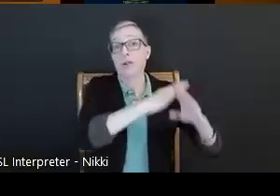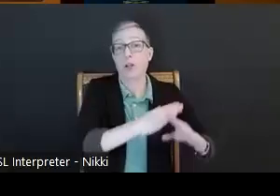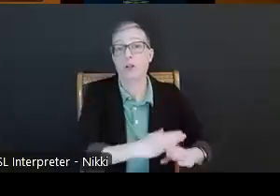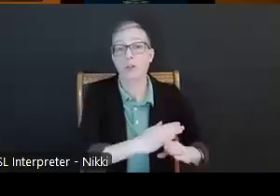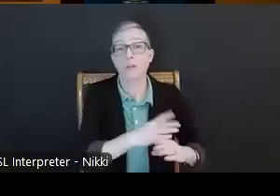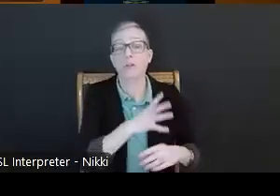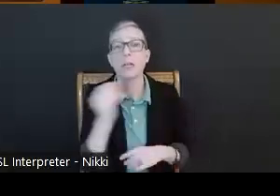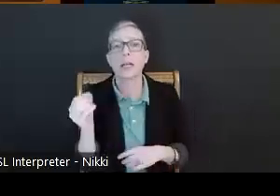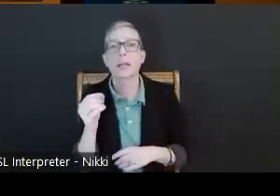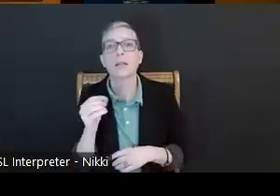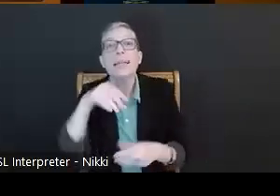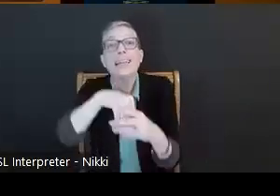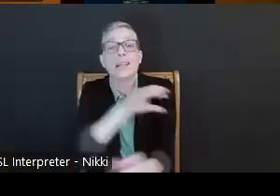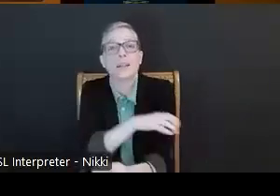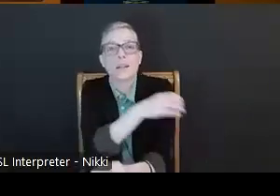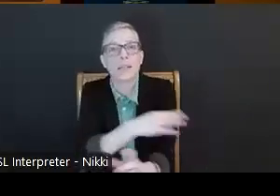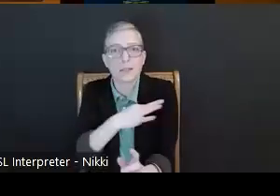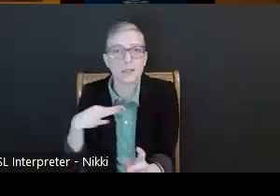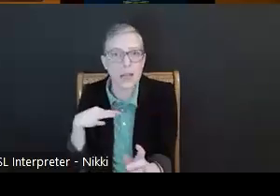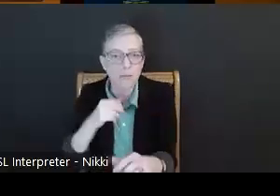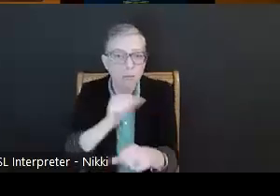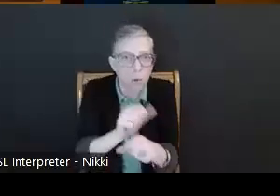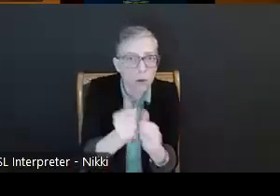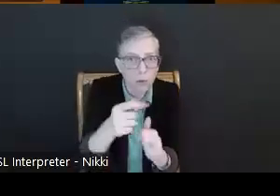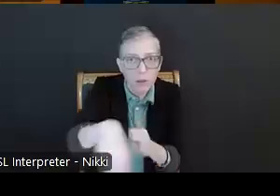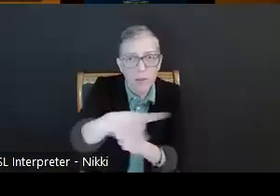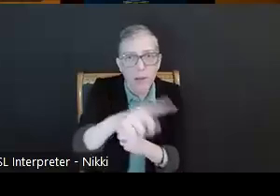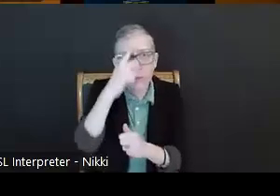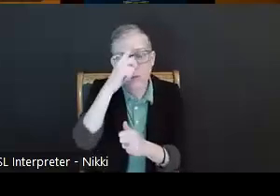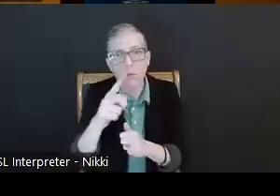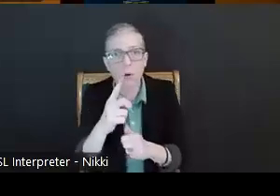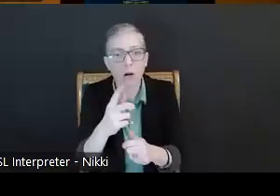looks like to scale interv ions to you know really have a true integrative approach to